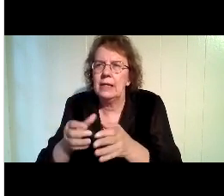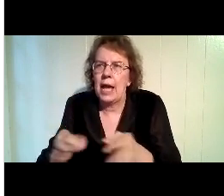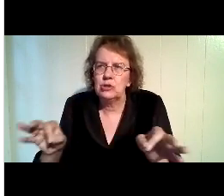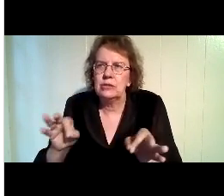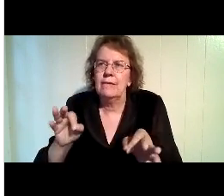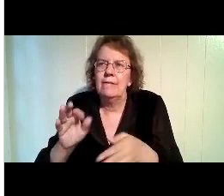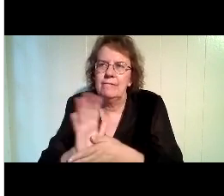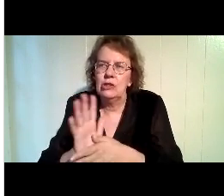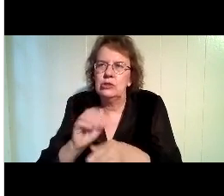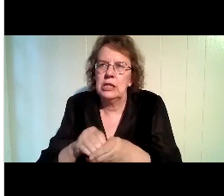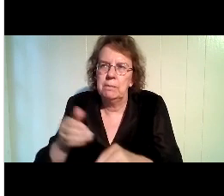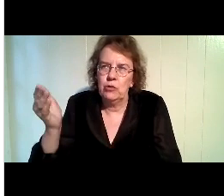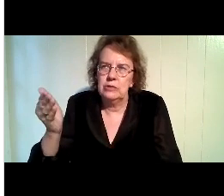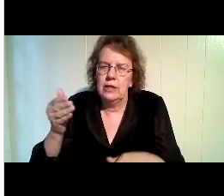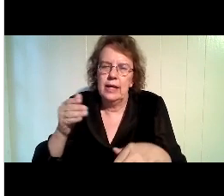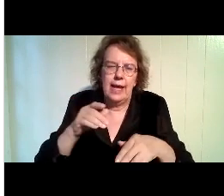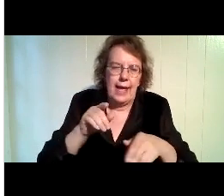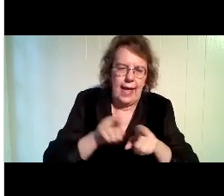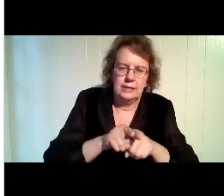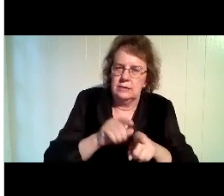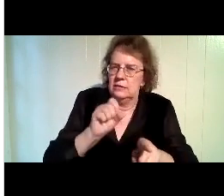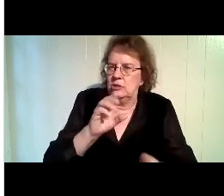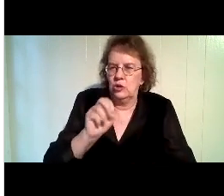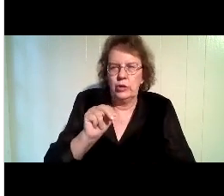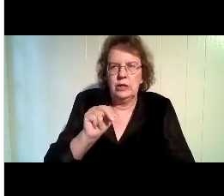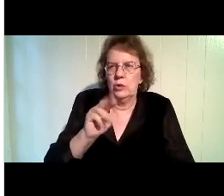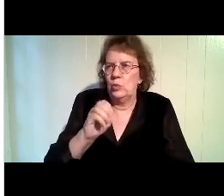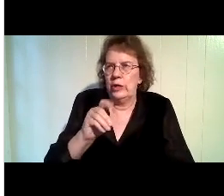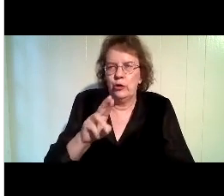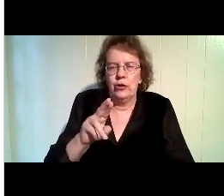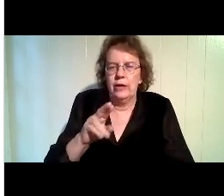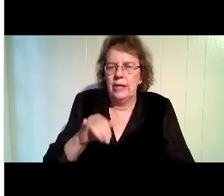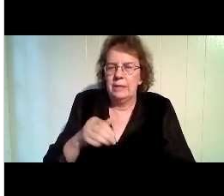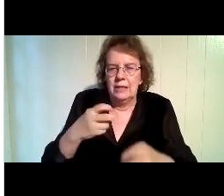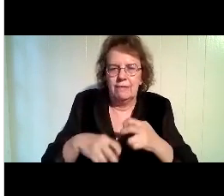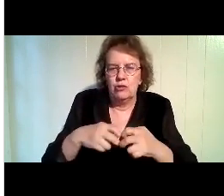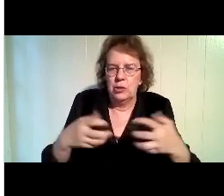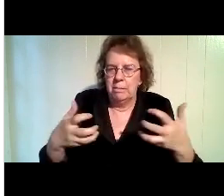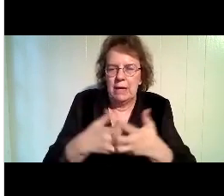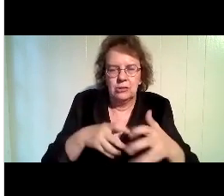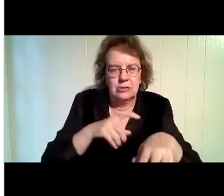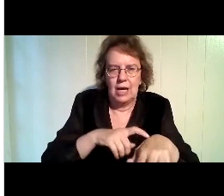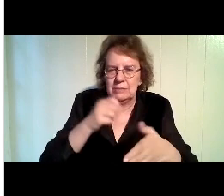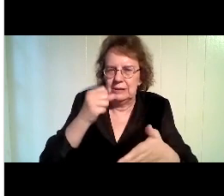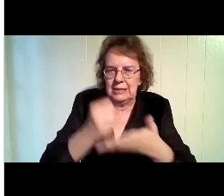videos and presentations as a screen reader user? It would be difficult to match timestamps, two words. That's a great